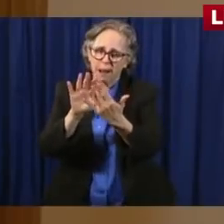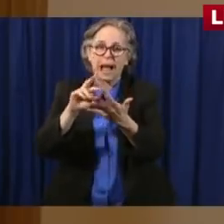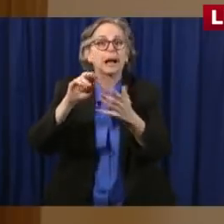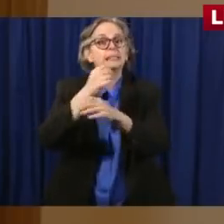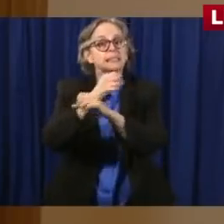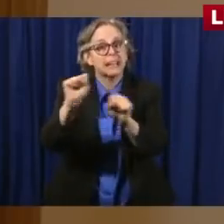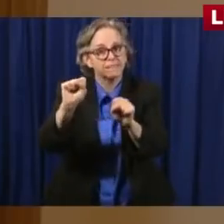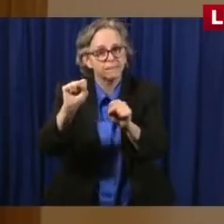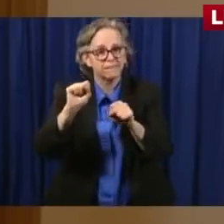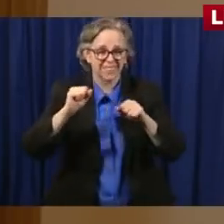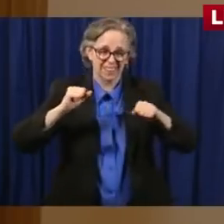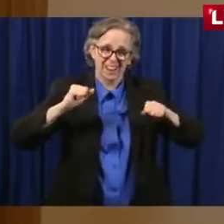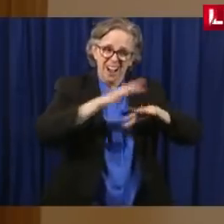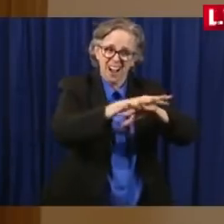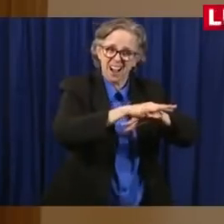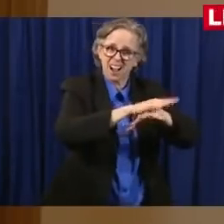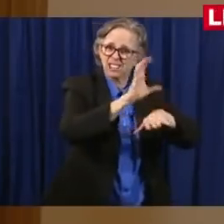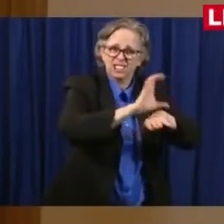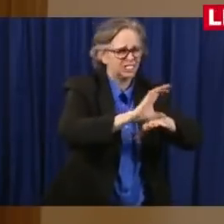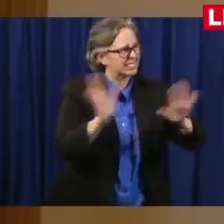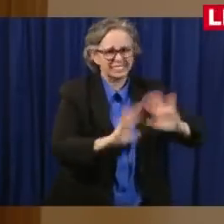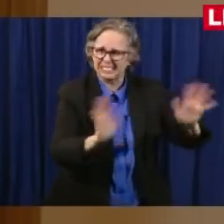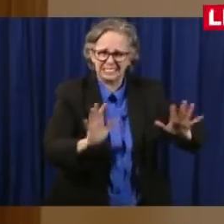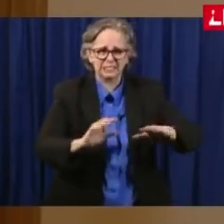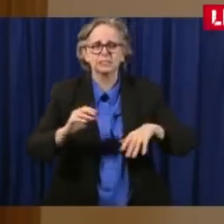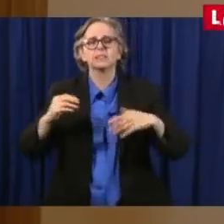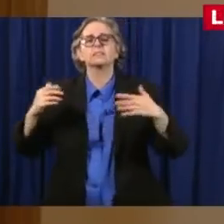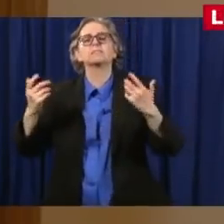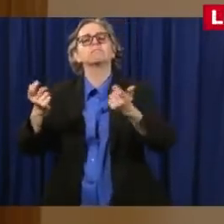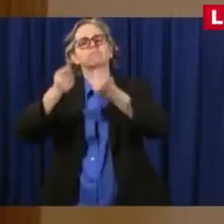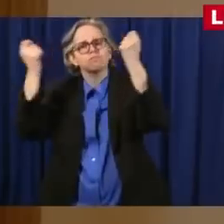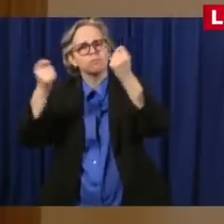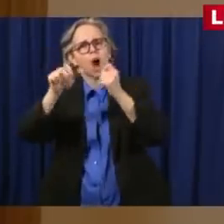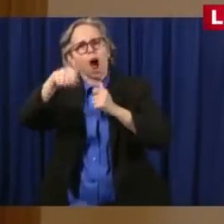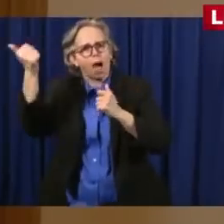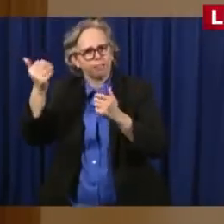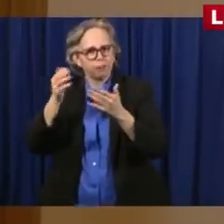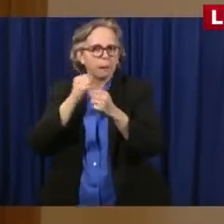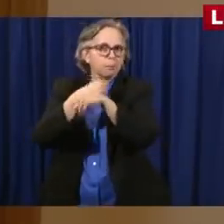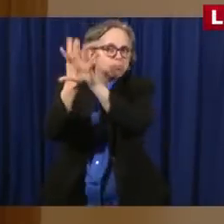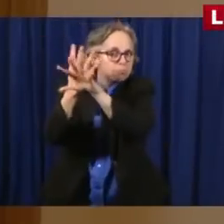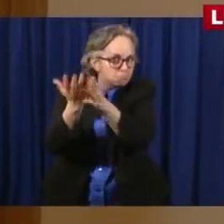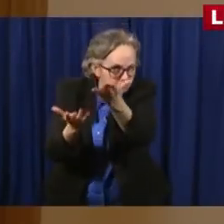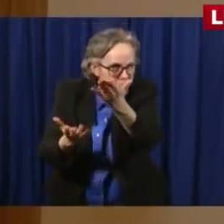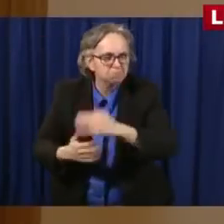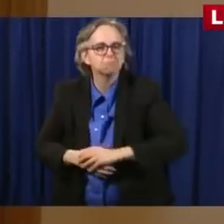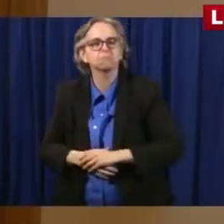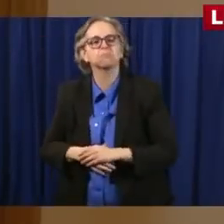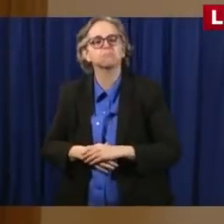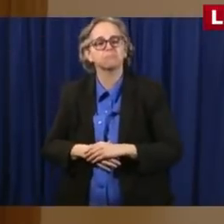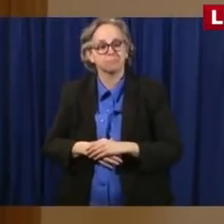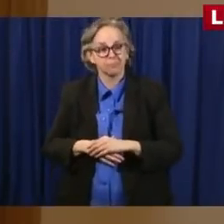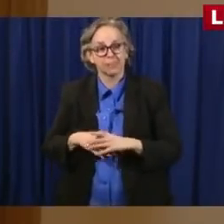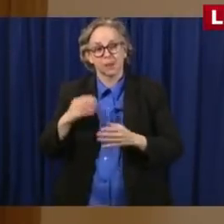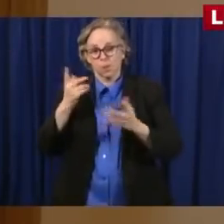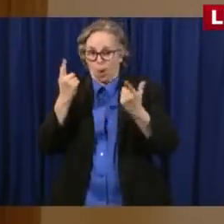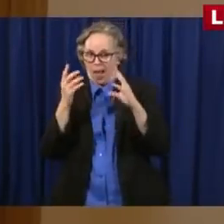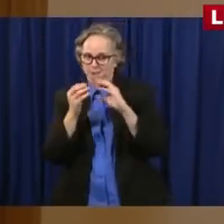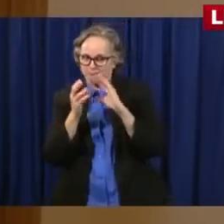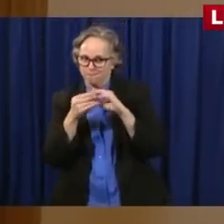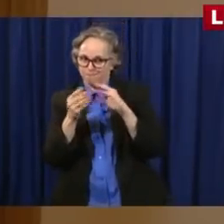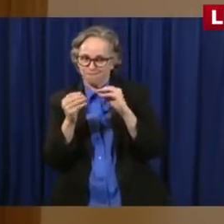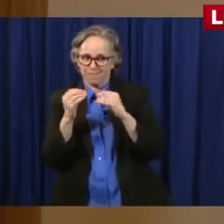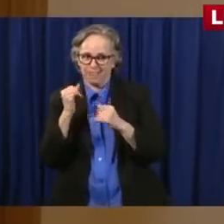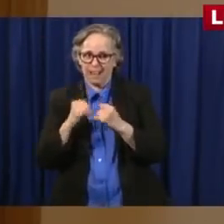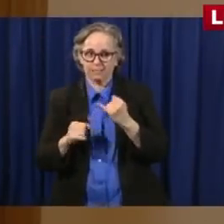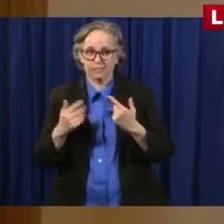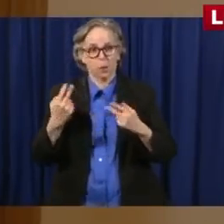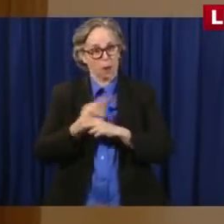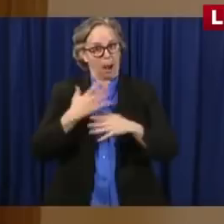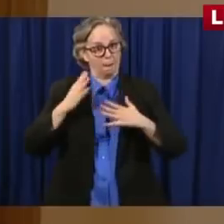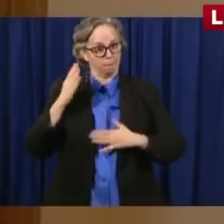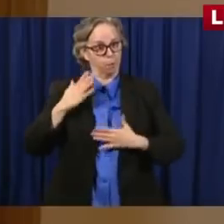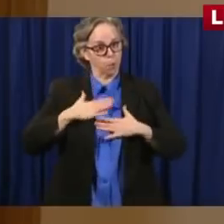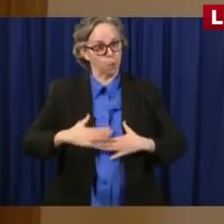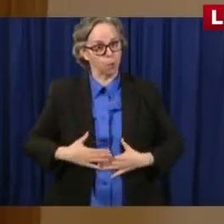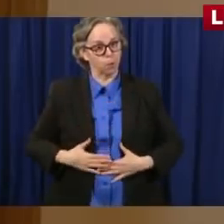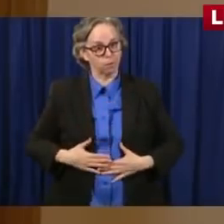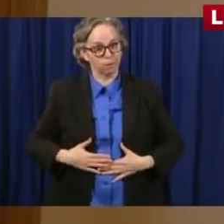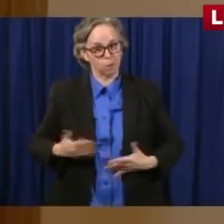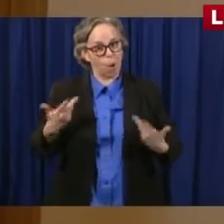AS WE CELEBRATE EASTER, PLEASE DO THIS IN A WAY THAT KEEPS US SAFE.